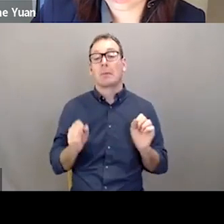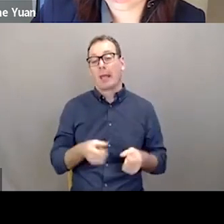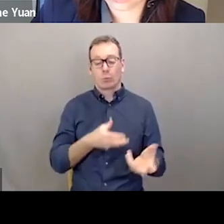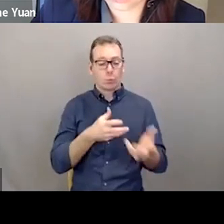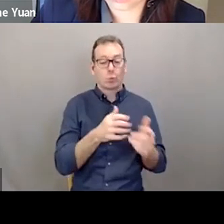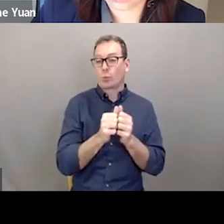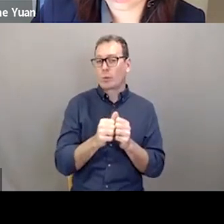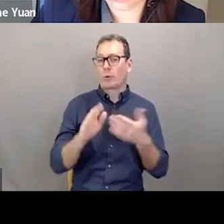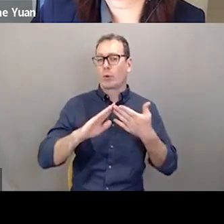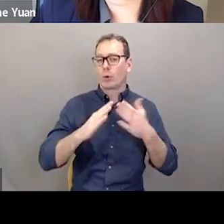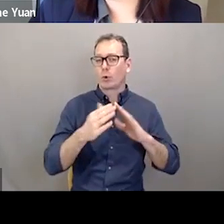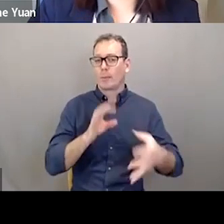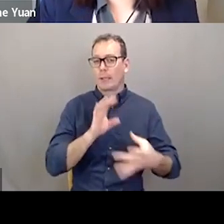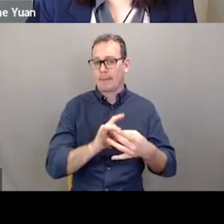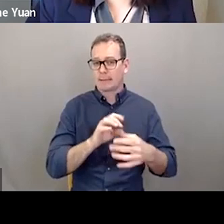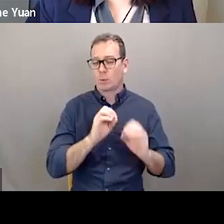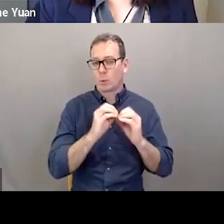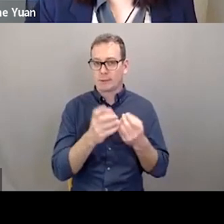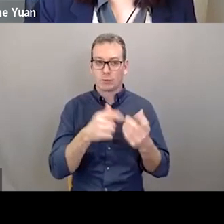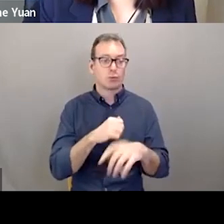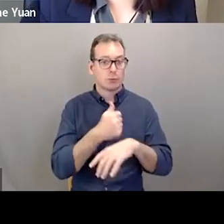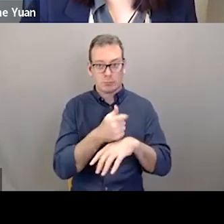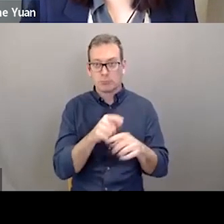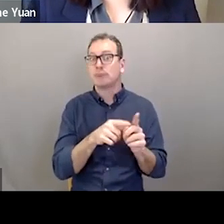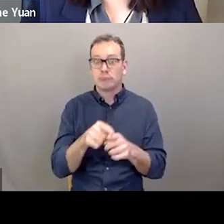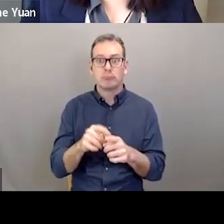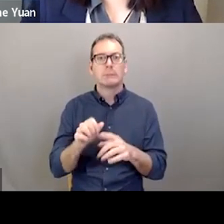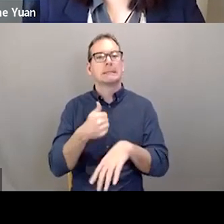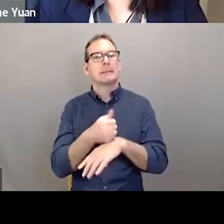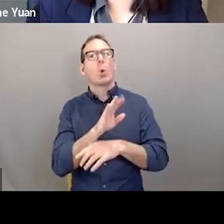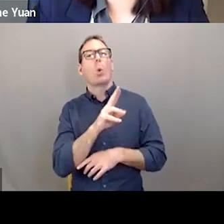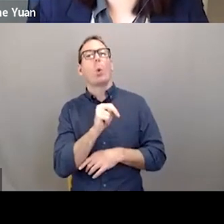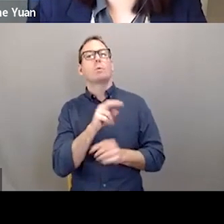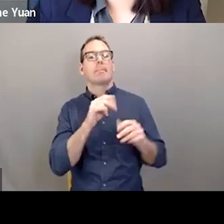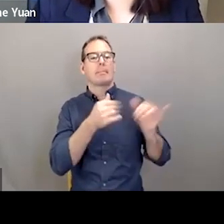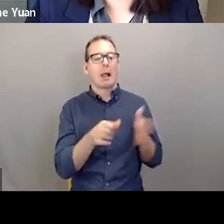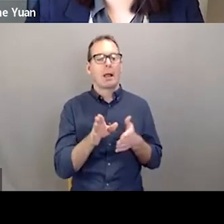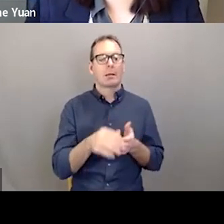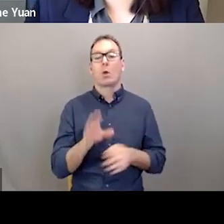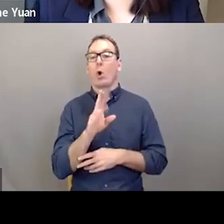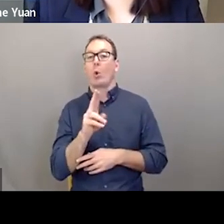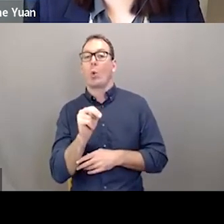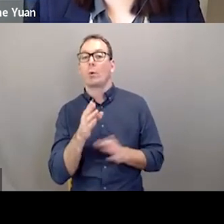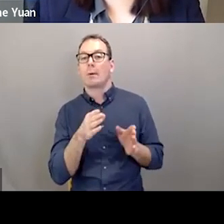evaluation plans and monitoring mechanisms as well as to demonstrate and look for ways in which to